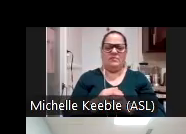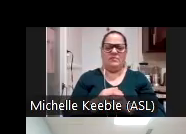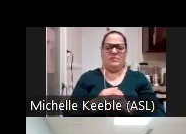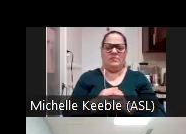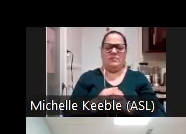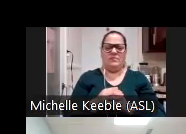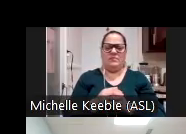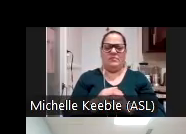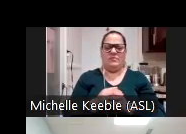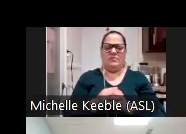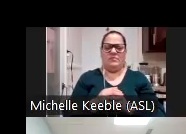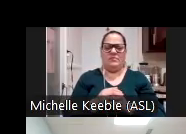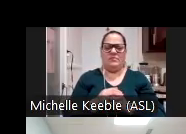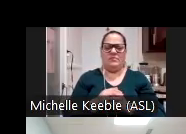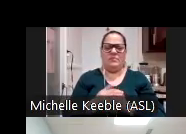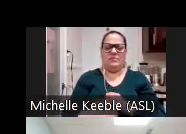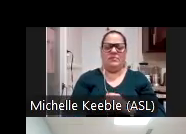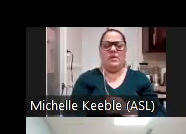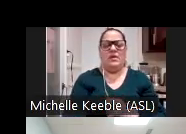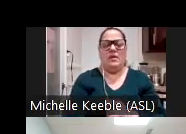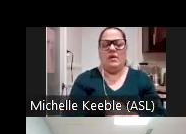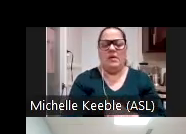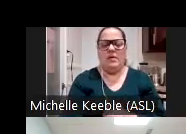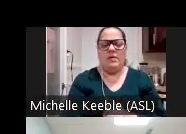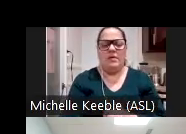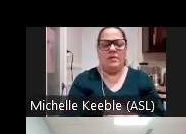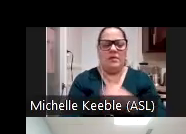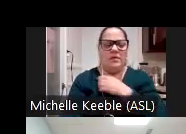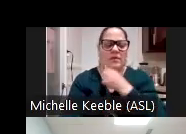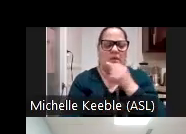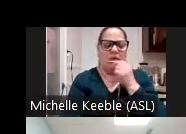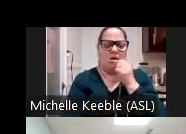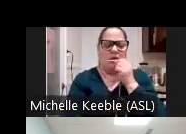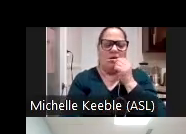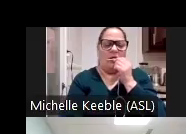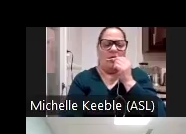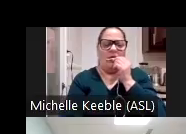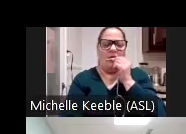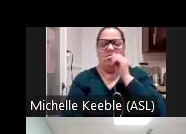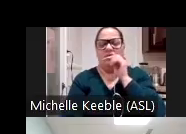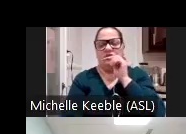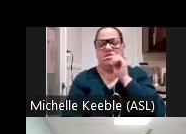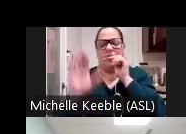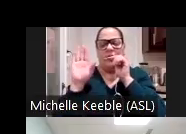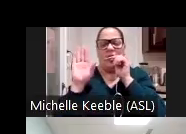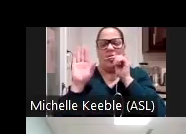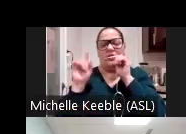Uh next month we will be featuring Grover Hogan who happens to be on the call along with Rick Berry and Clifford Heath. [MICHELLE] One moment, I want to let